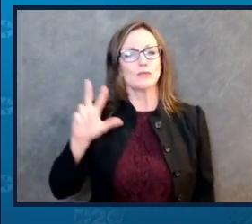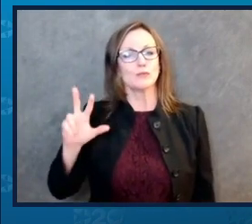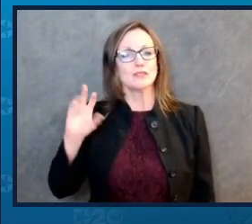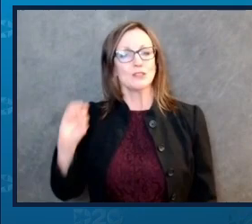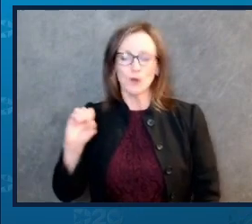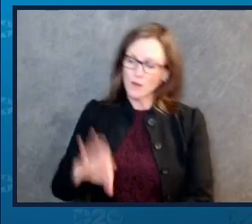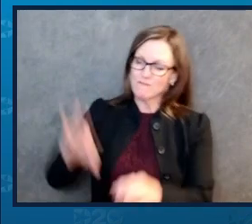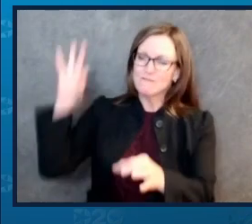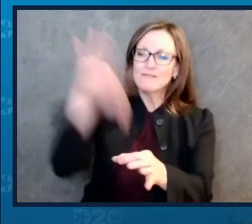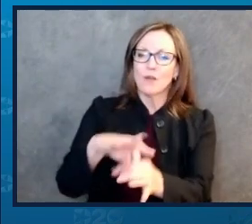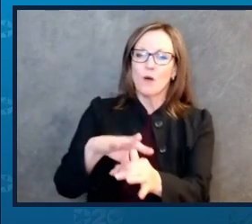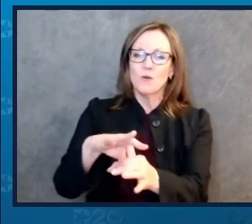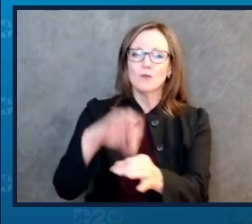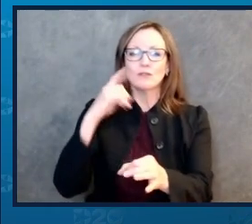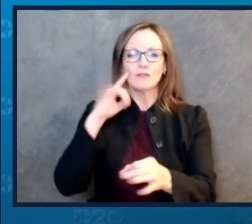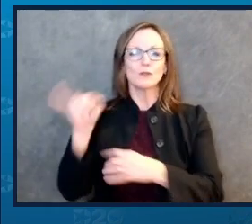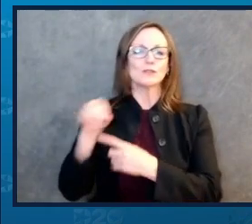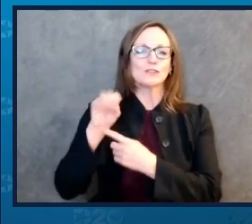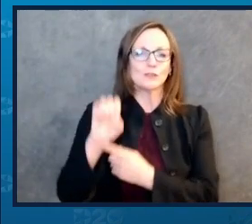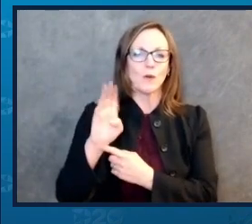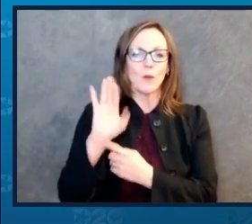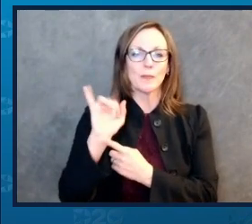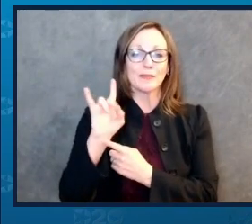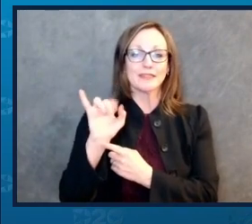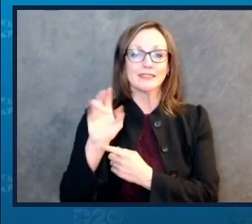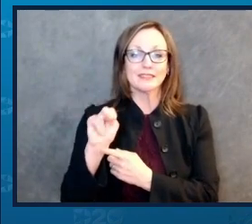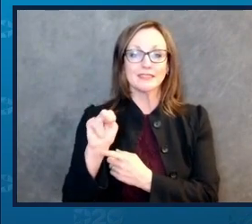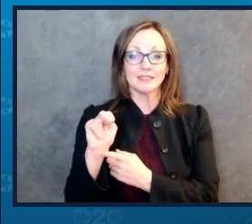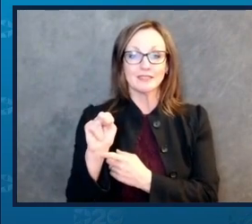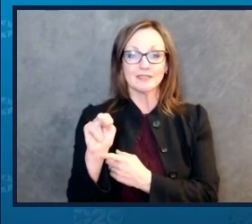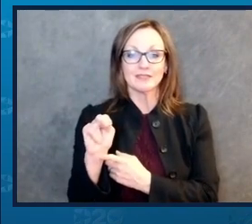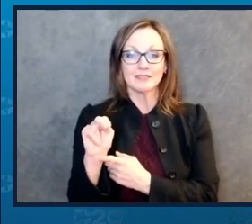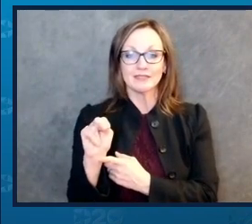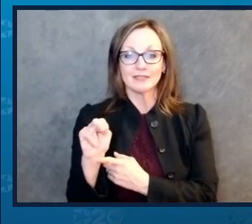JOE BIDEN HAS PLAN TO HELP